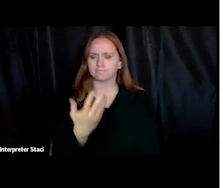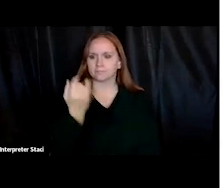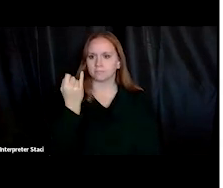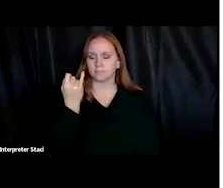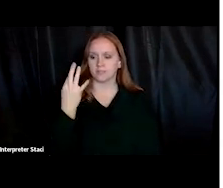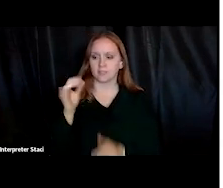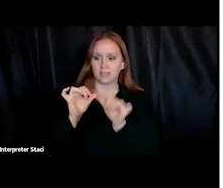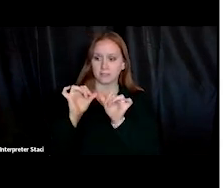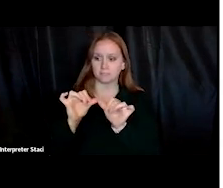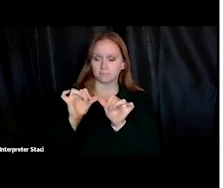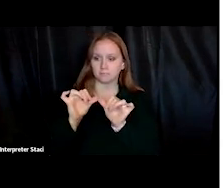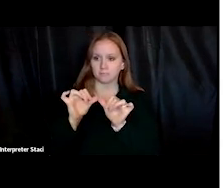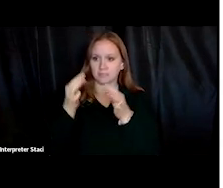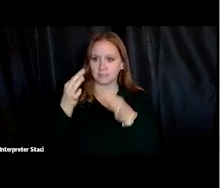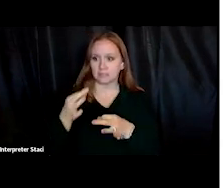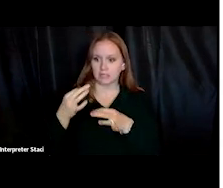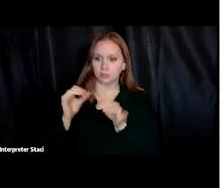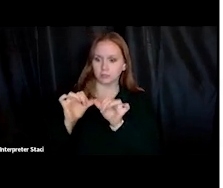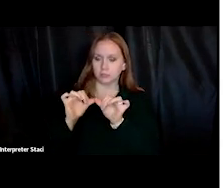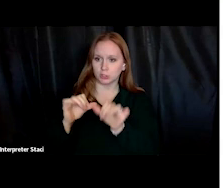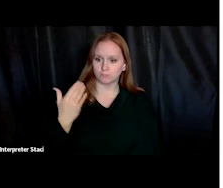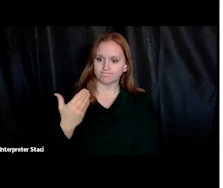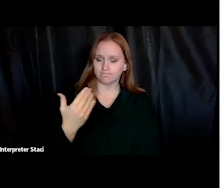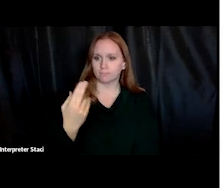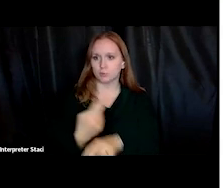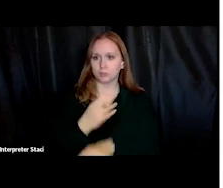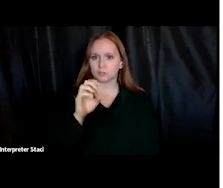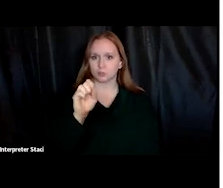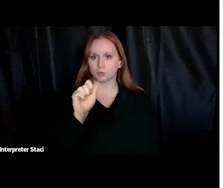we also required them to request specific funding